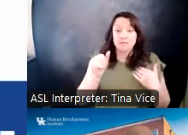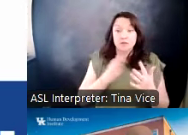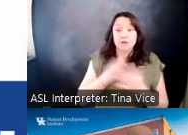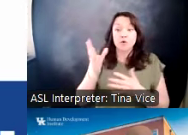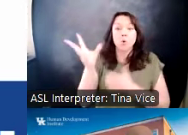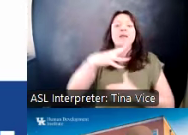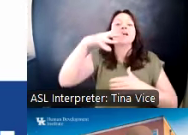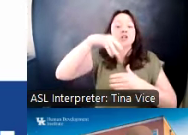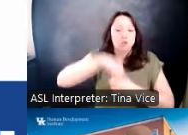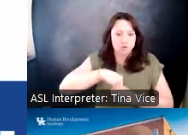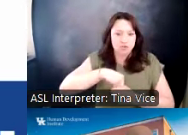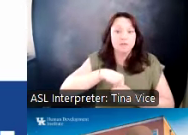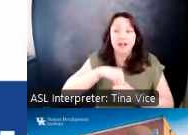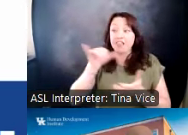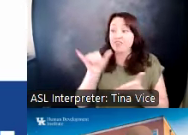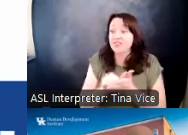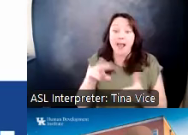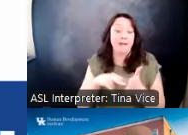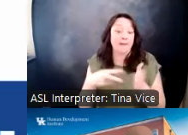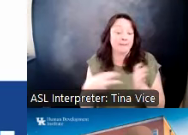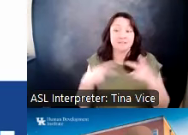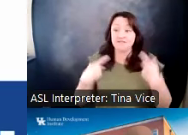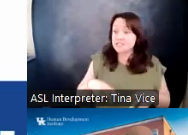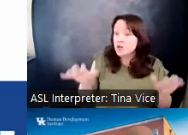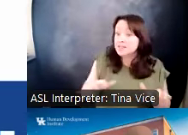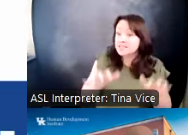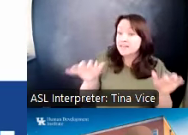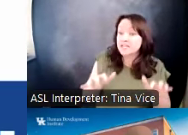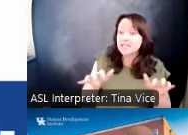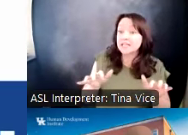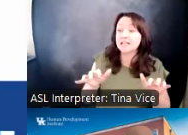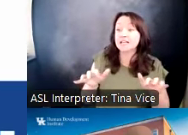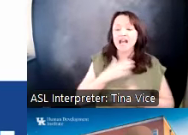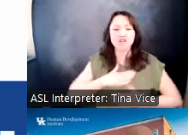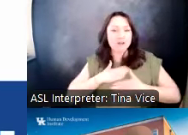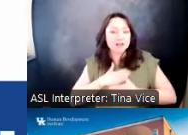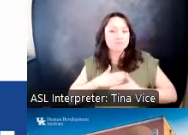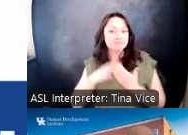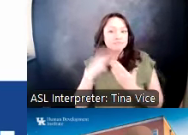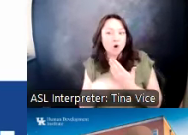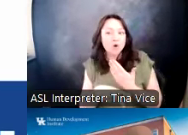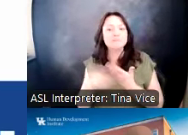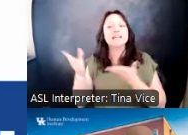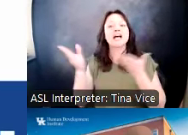This includes physical activity and recreation program and services. So it's